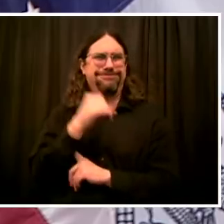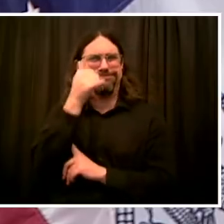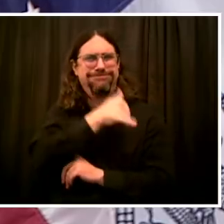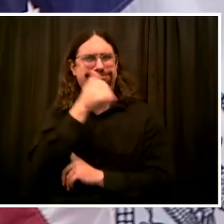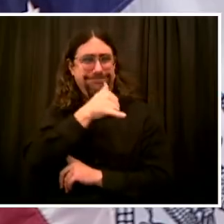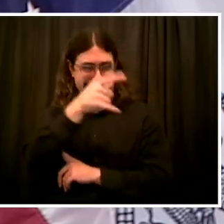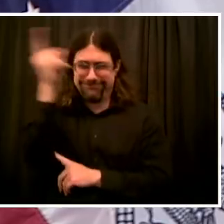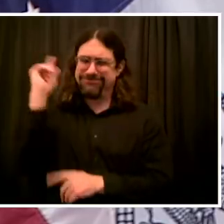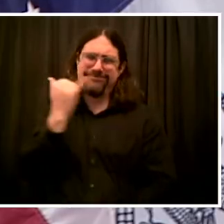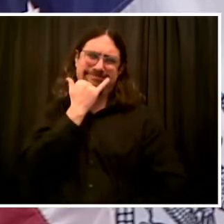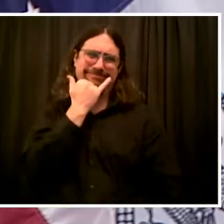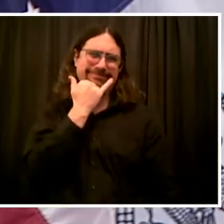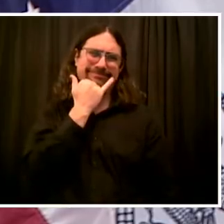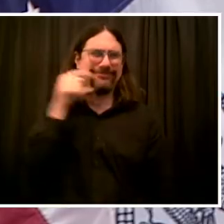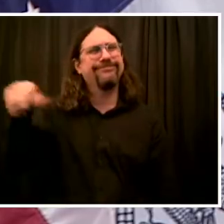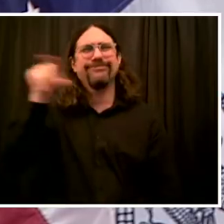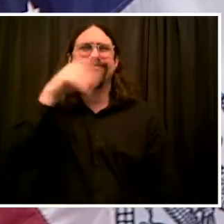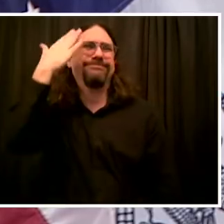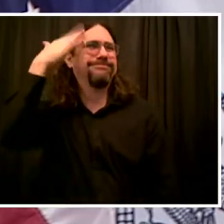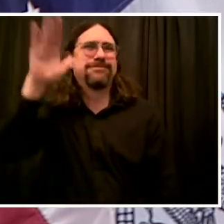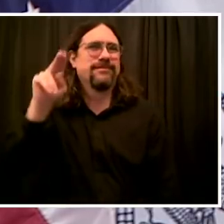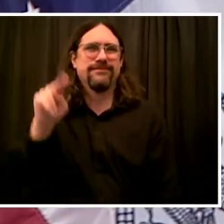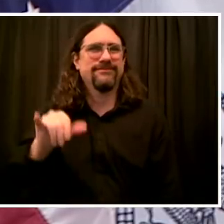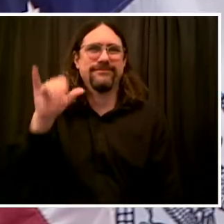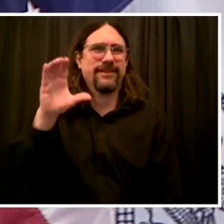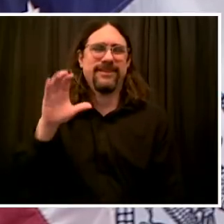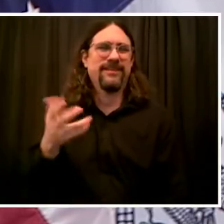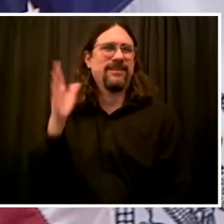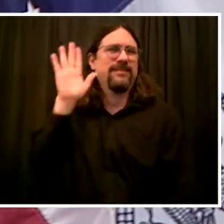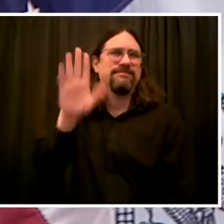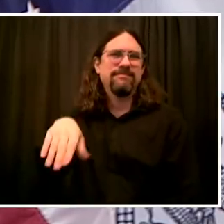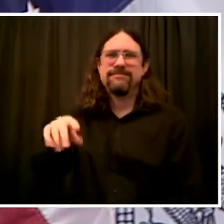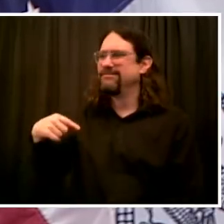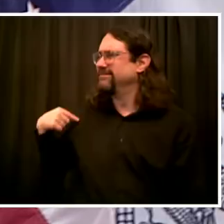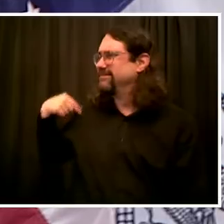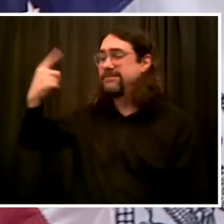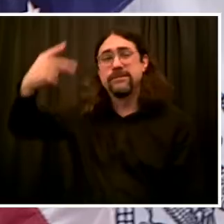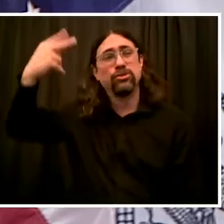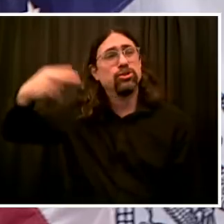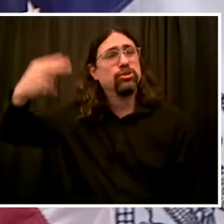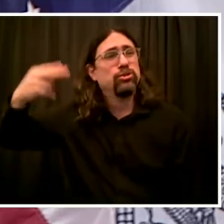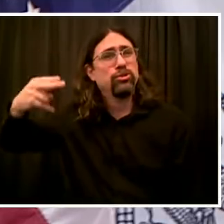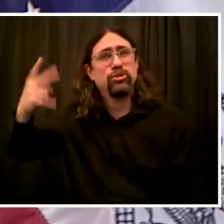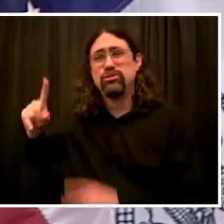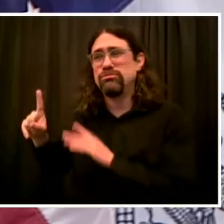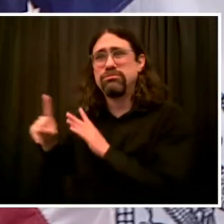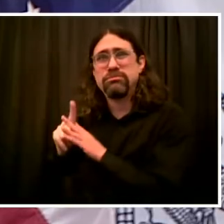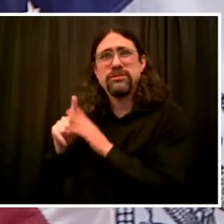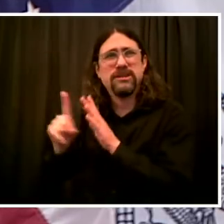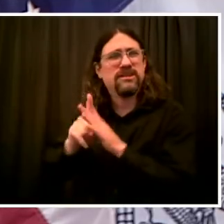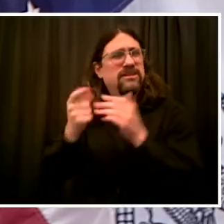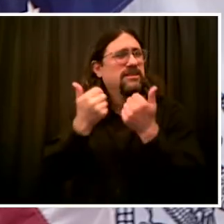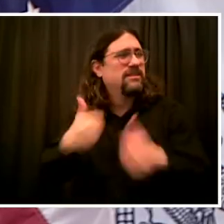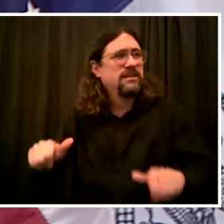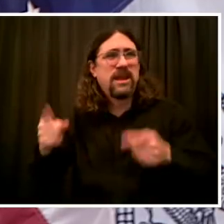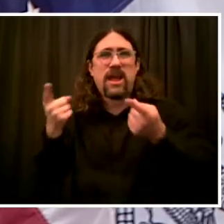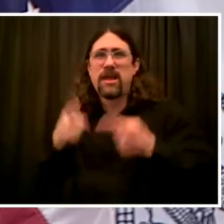OIGNGA BCK TO THE DEPRESSION, BUT CERTAINLY PREDICTED AFTER EACH O TFHE THINGS I MENTIONED, THE